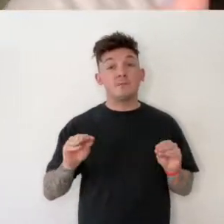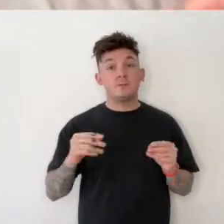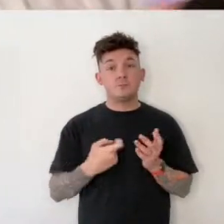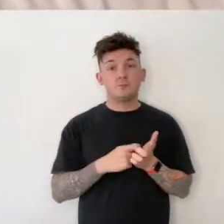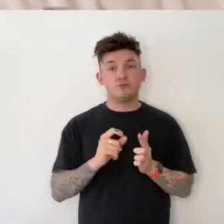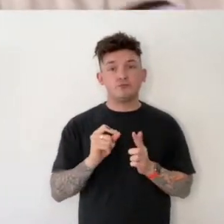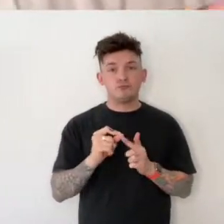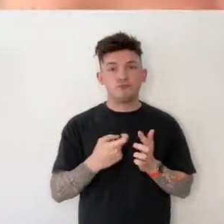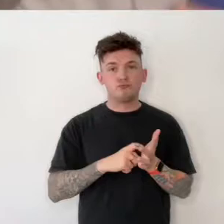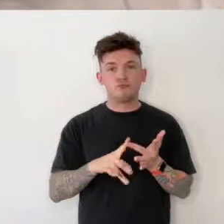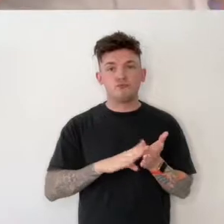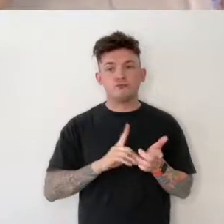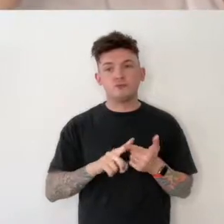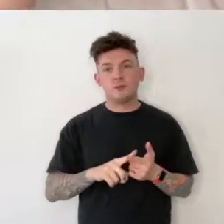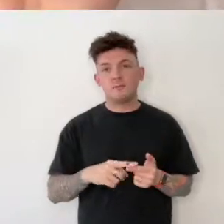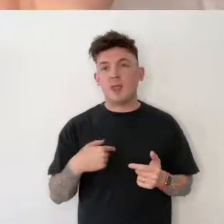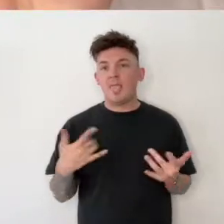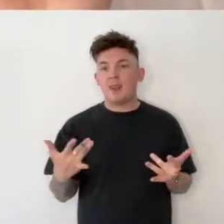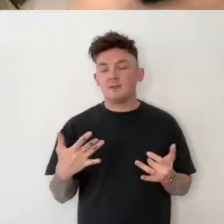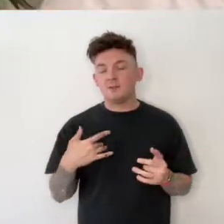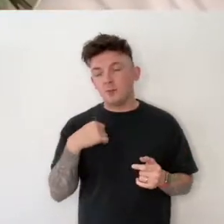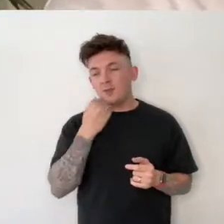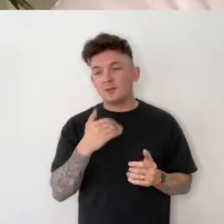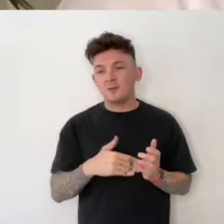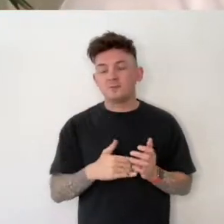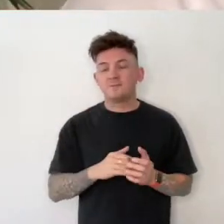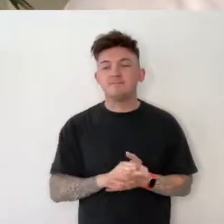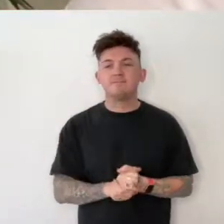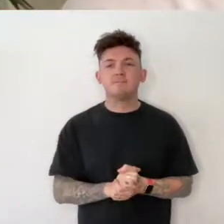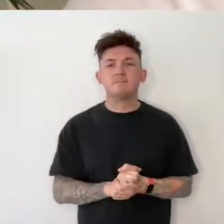to have you oh i'm glad i'll be a minute. another thing that we were talking about as